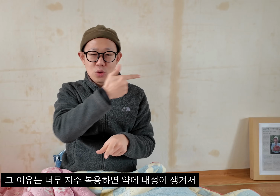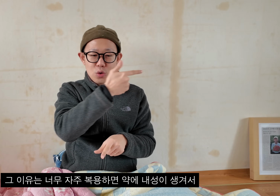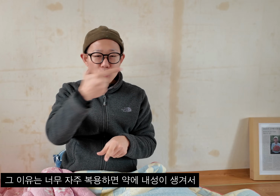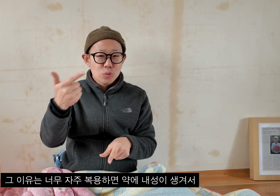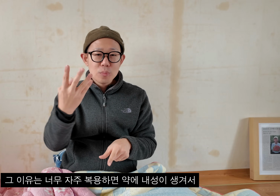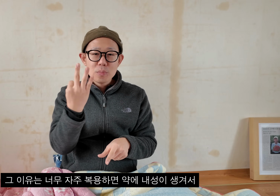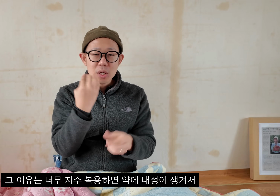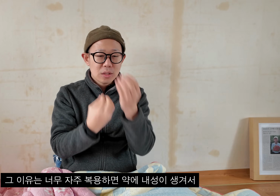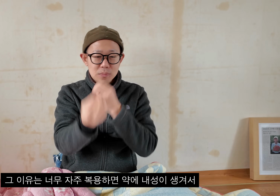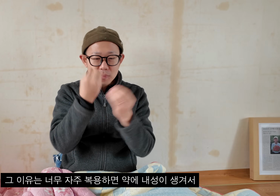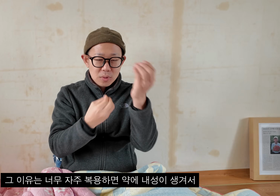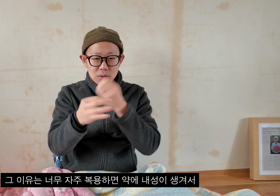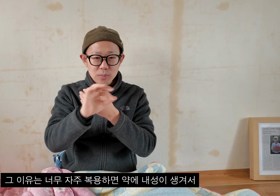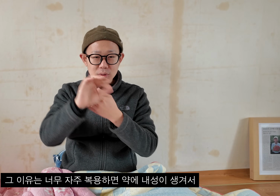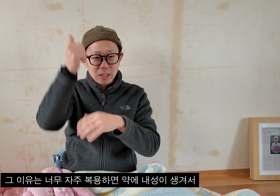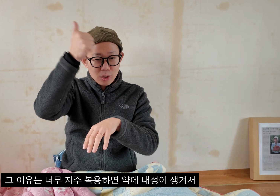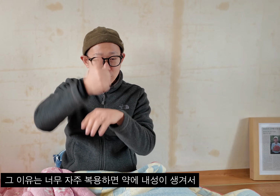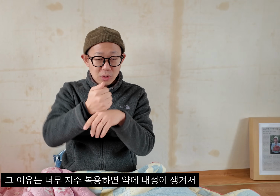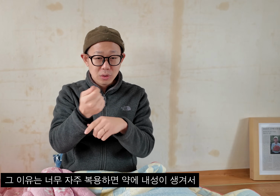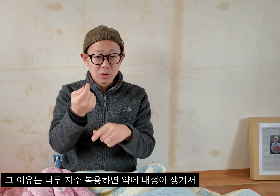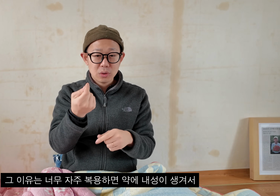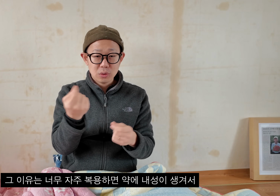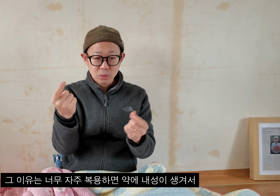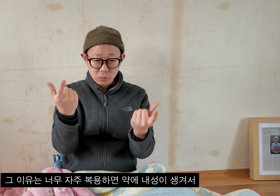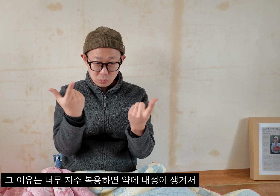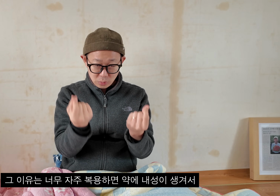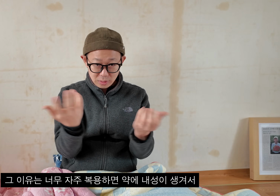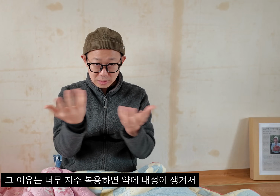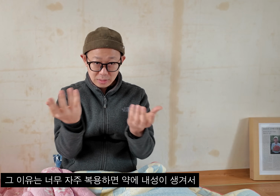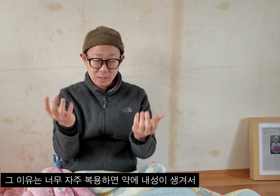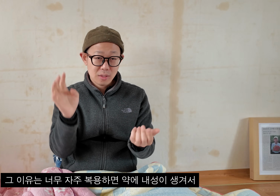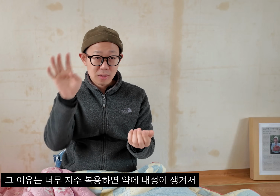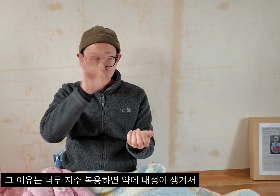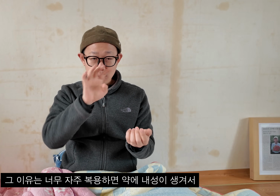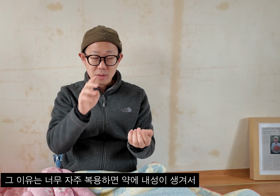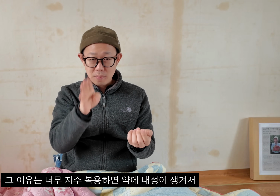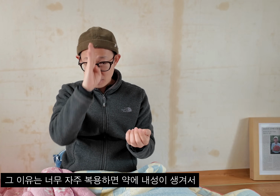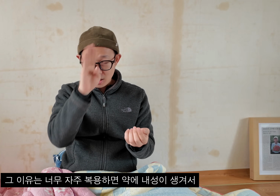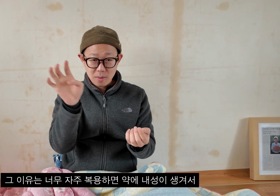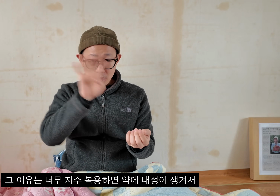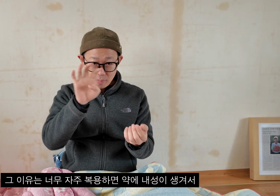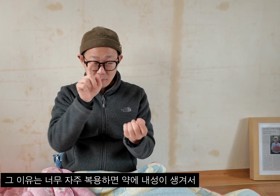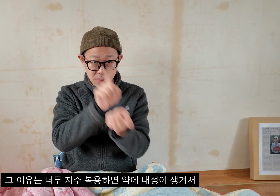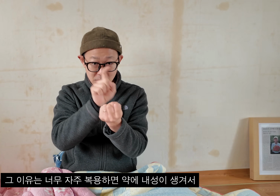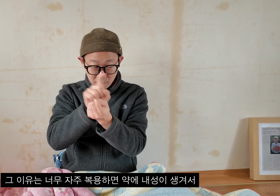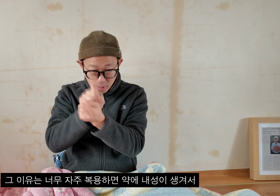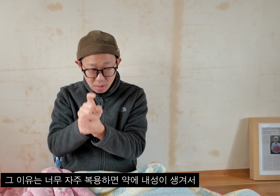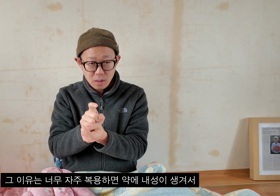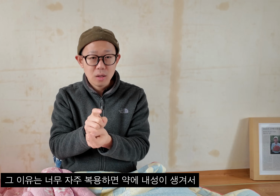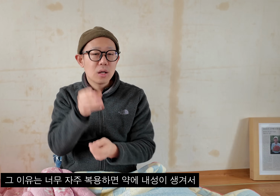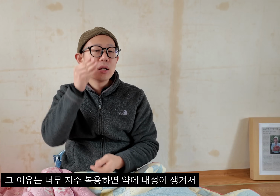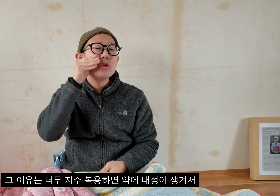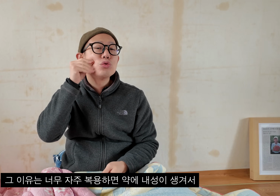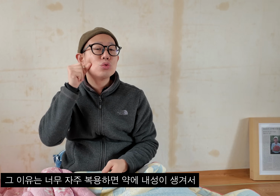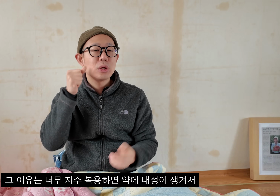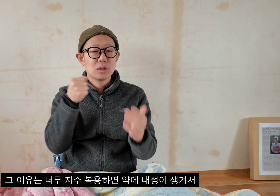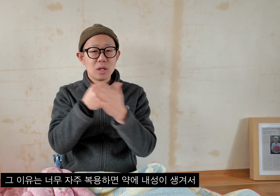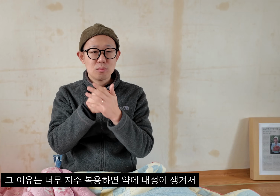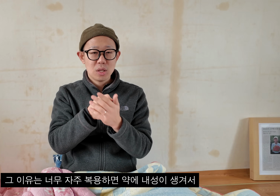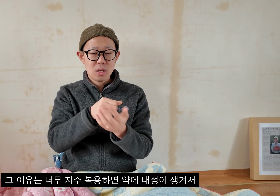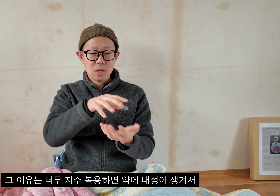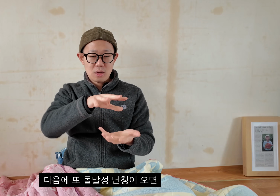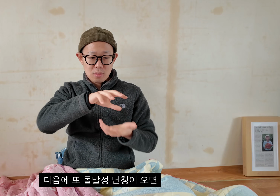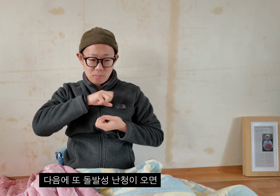Too much use builds resistance.